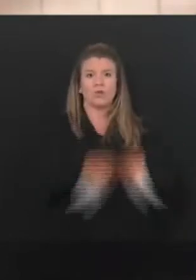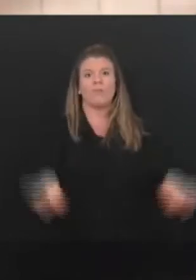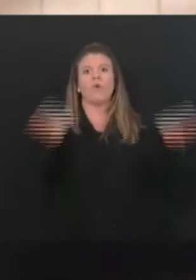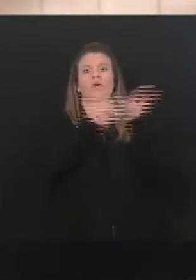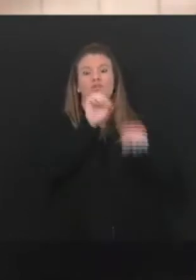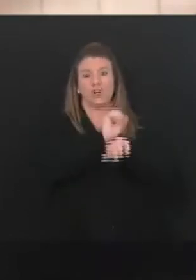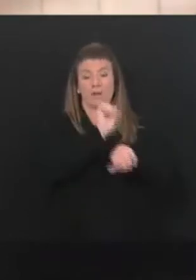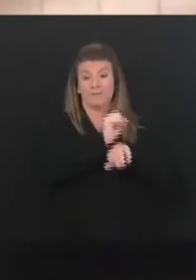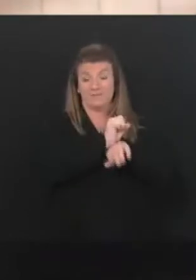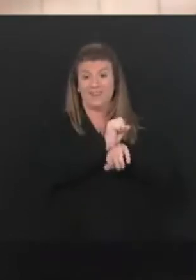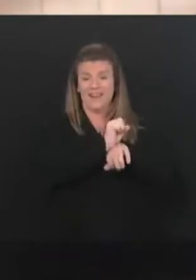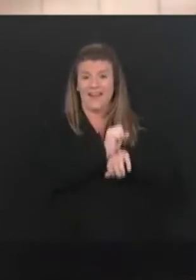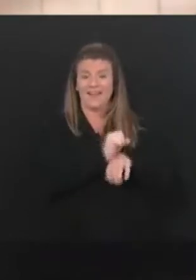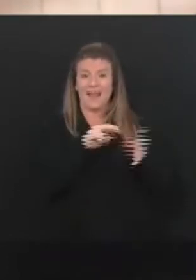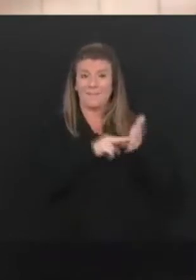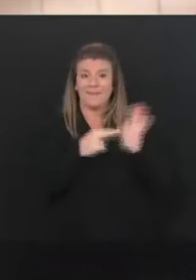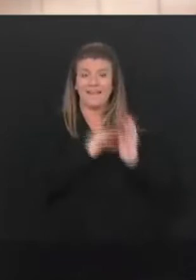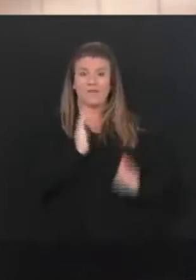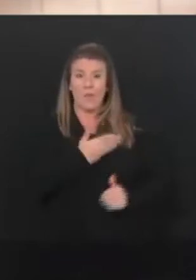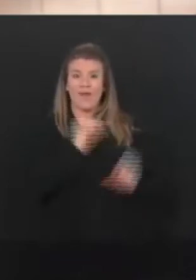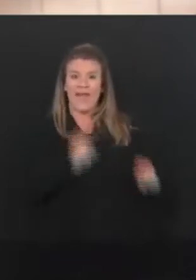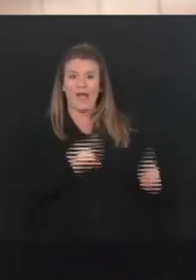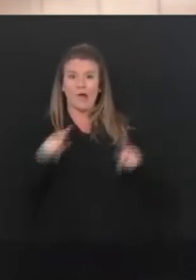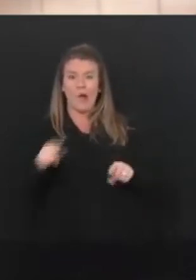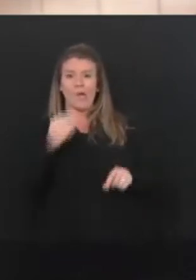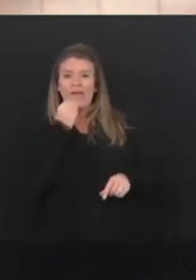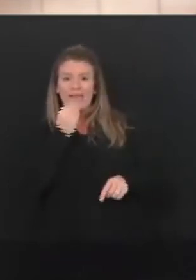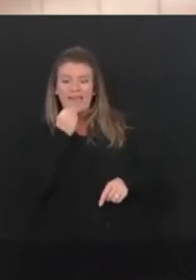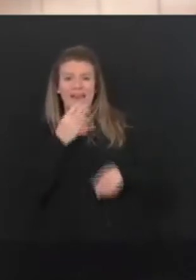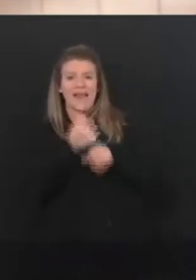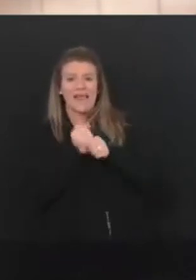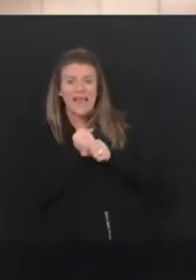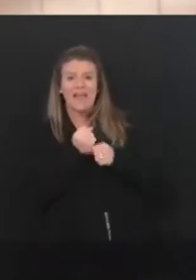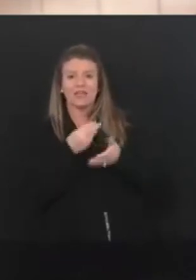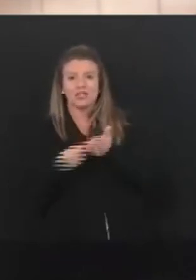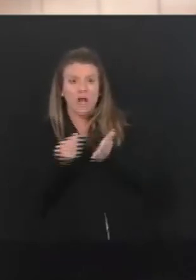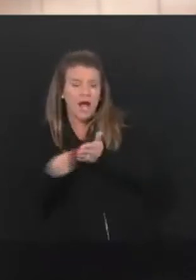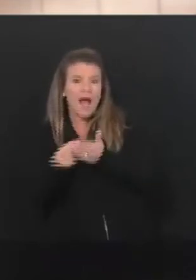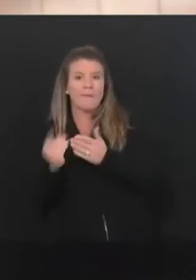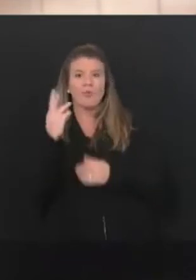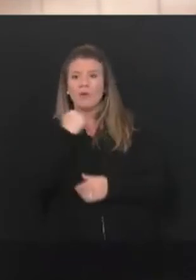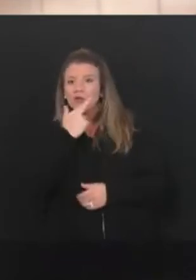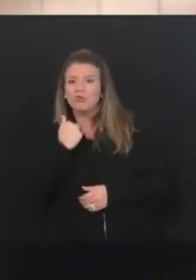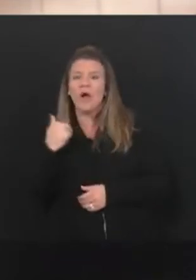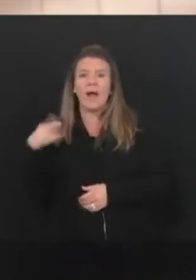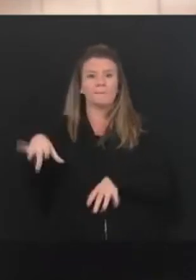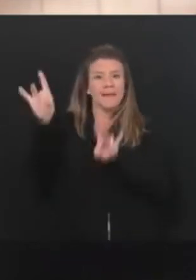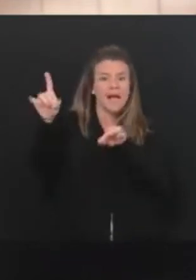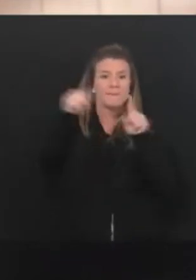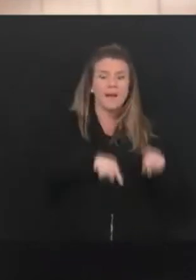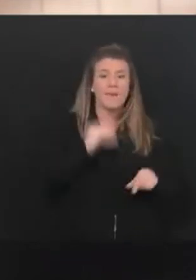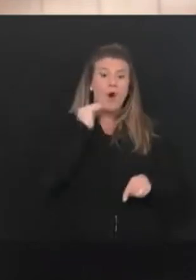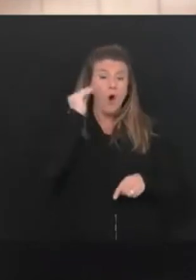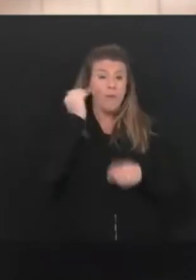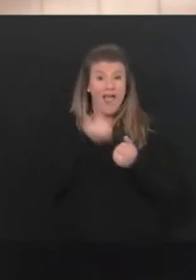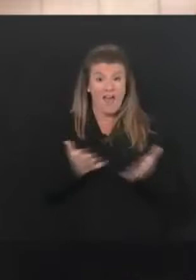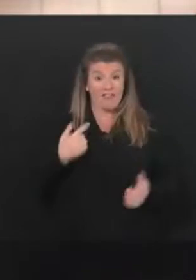AND PPE AND SAFETY TRAINING FOR EMPLOYEES ON THE FRONT LINES OF WORKING THOSE CRITICAL JOBS THAT